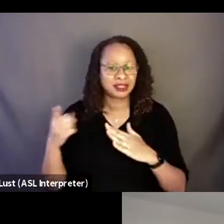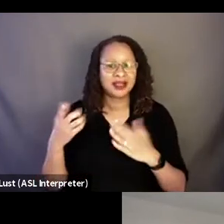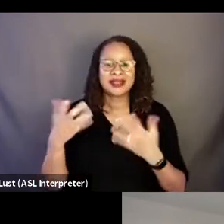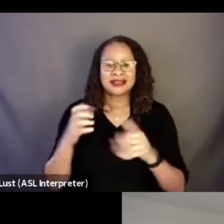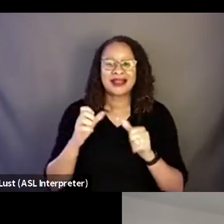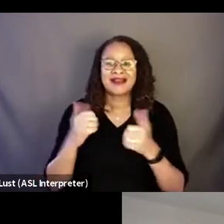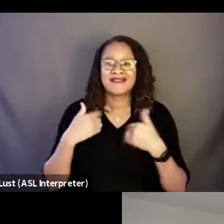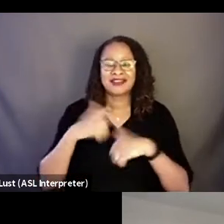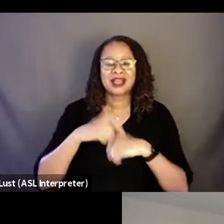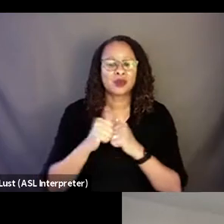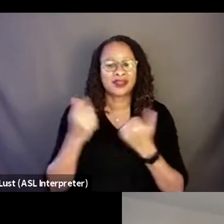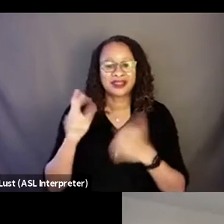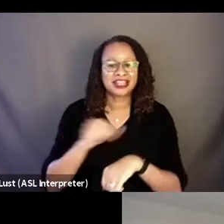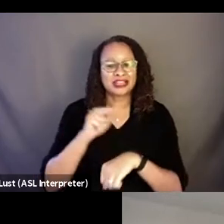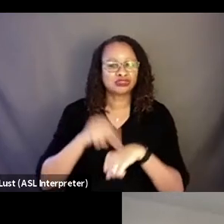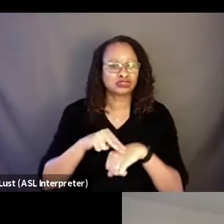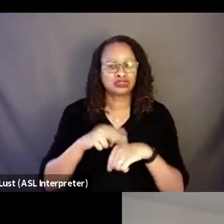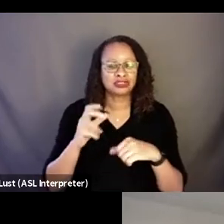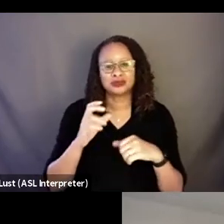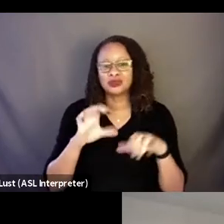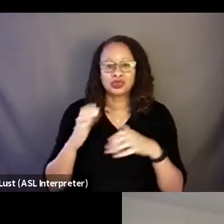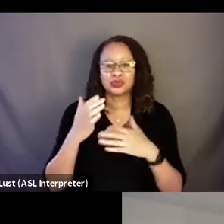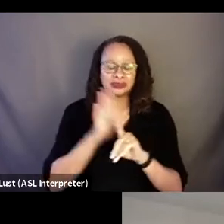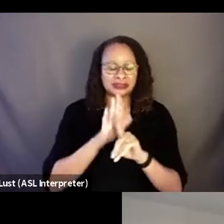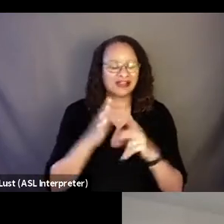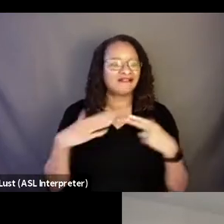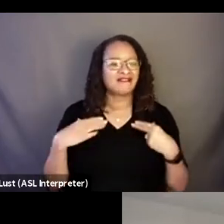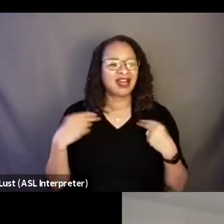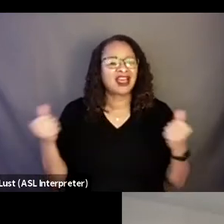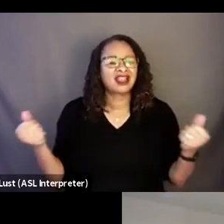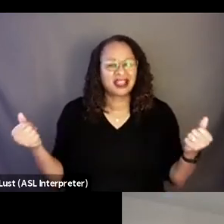and do some self healing, spend some time together.